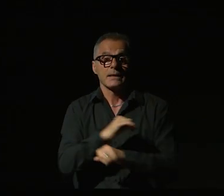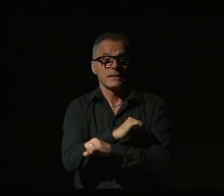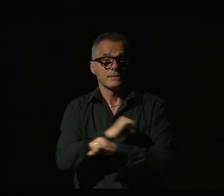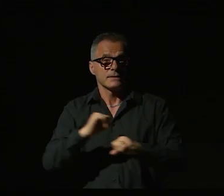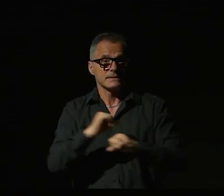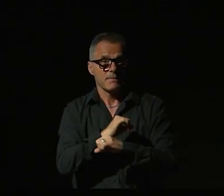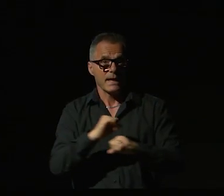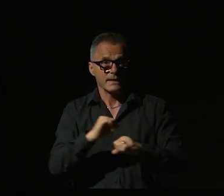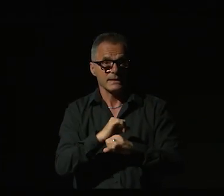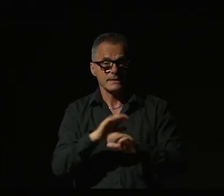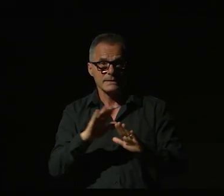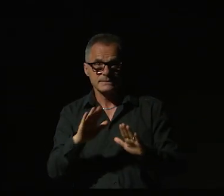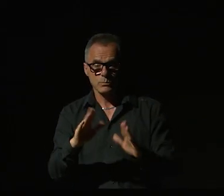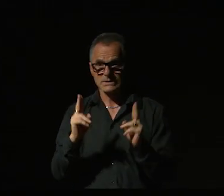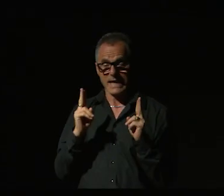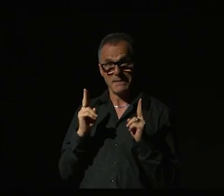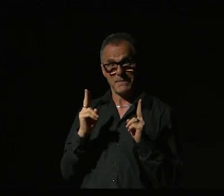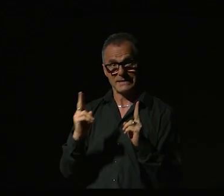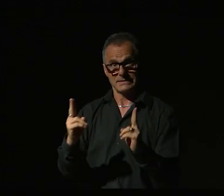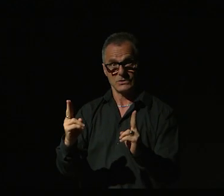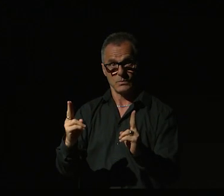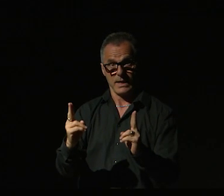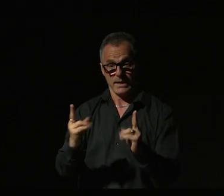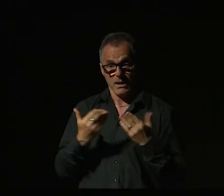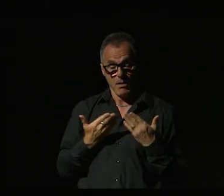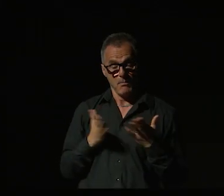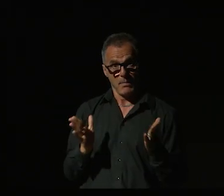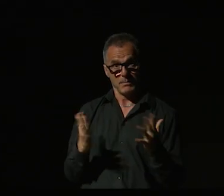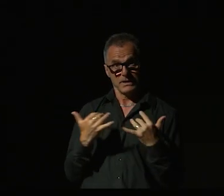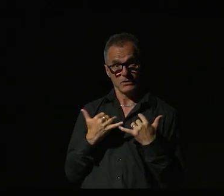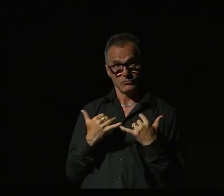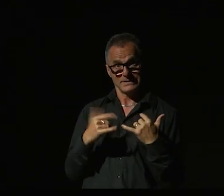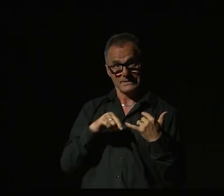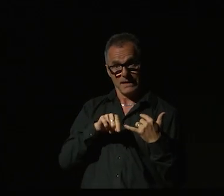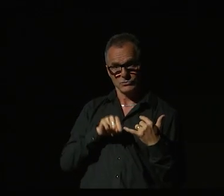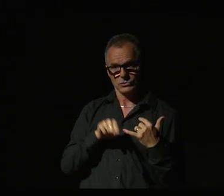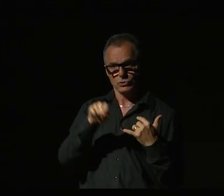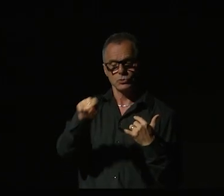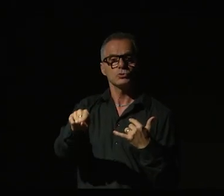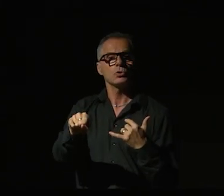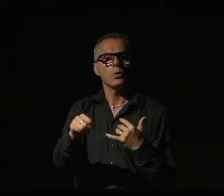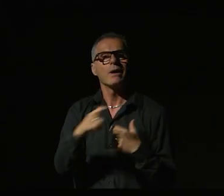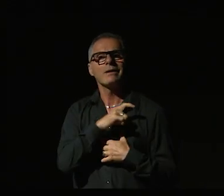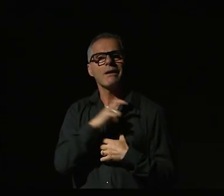was intended as a passageway connecting the public reception rooms with the cardinal's private apartments,